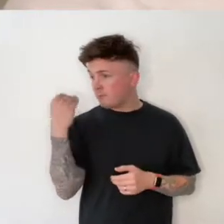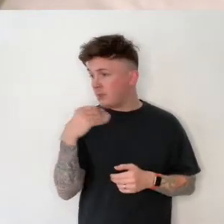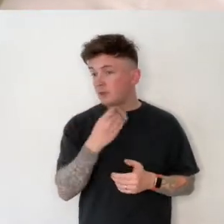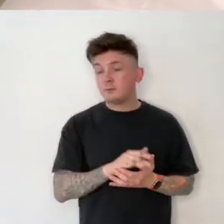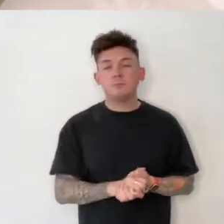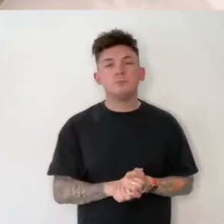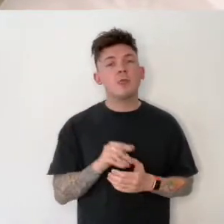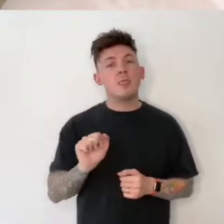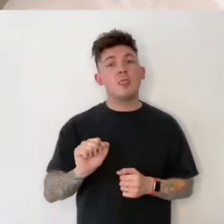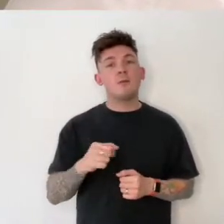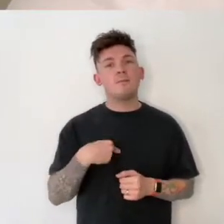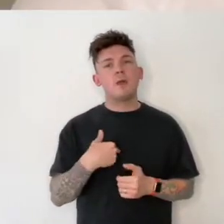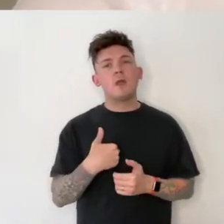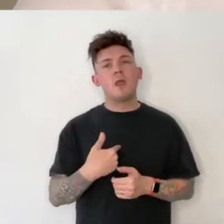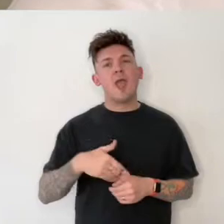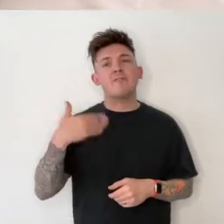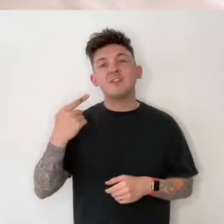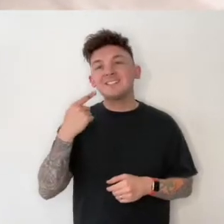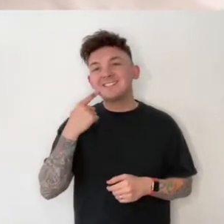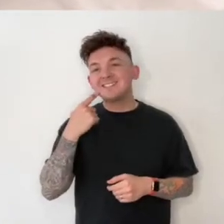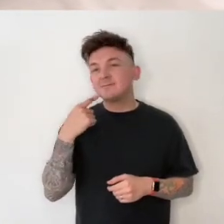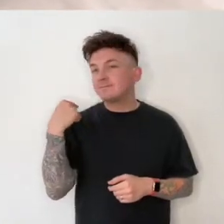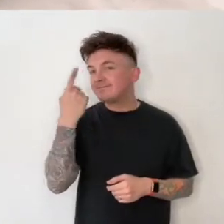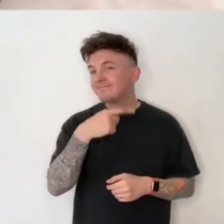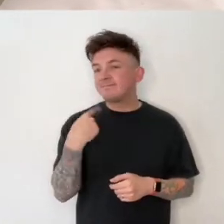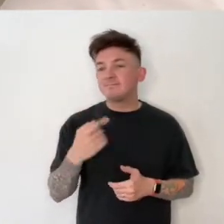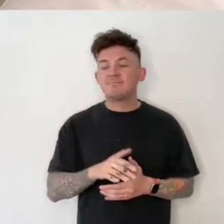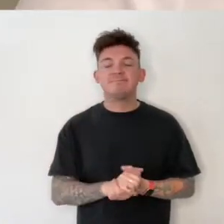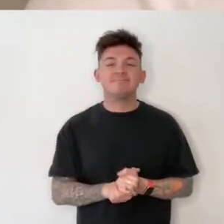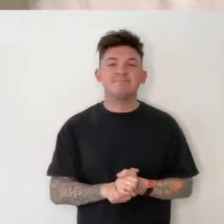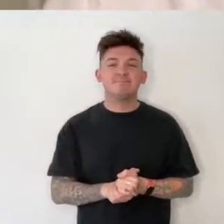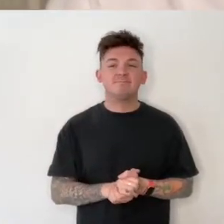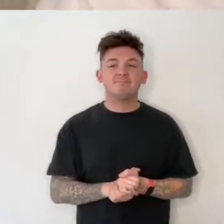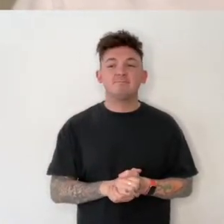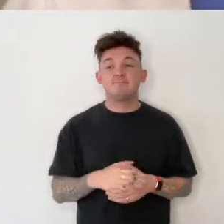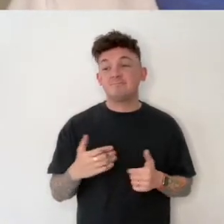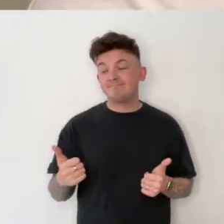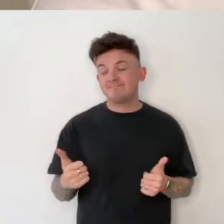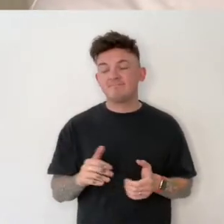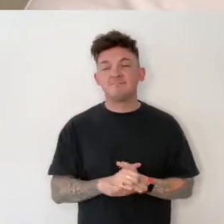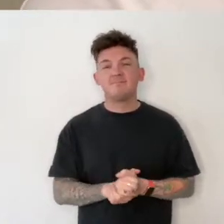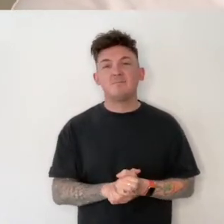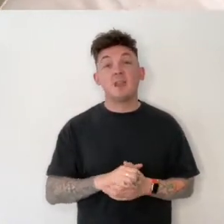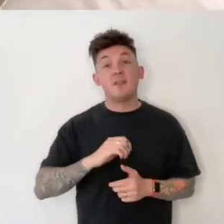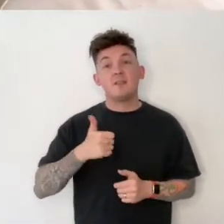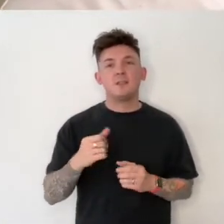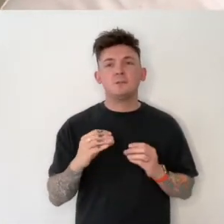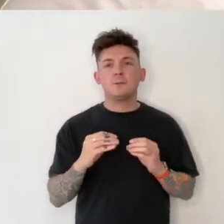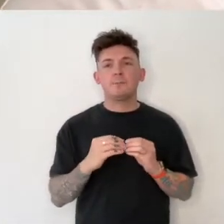look and it takes me from daytime into evening. so next thing, bronzer, just to give a little